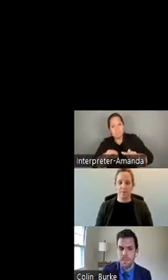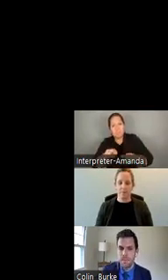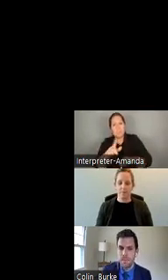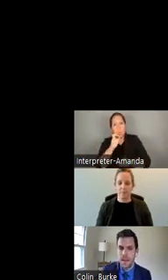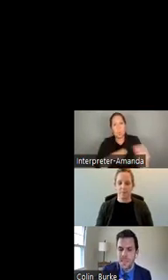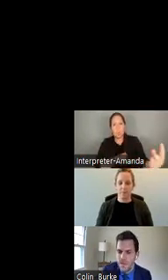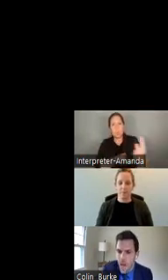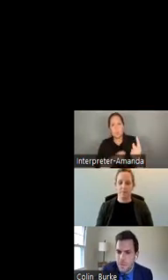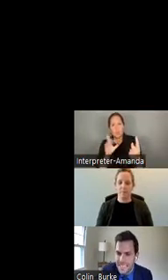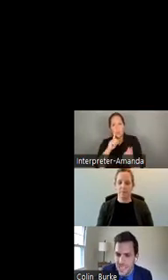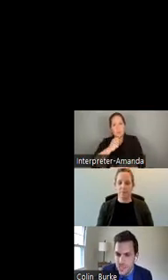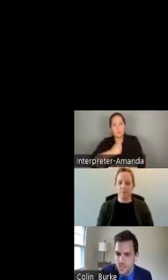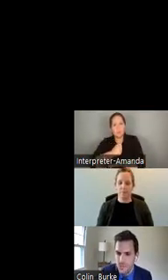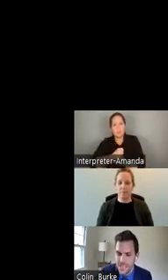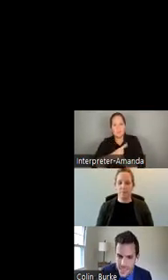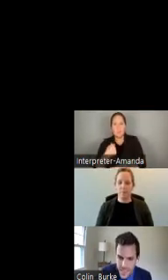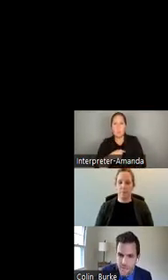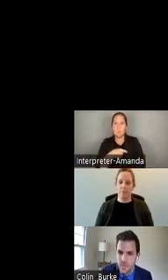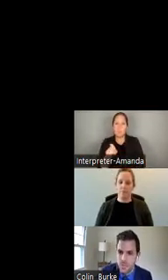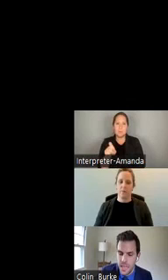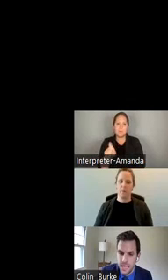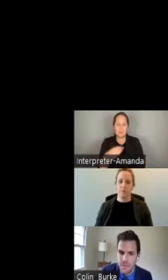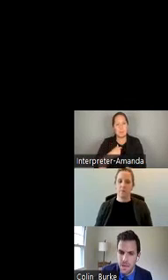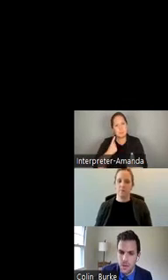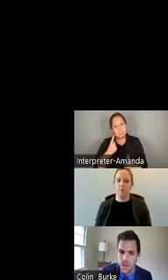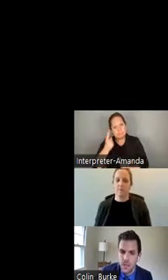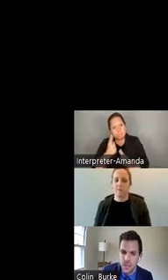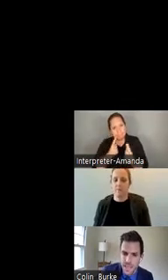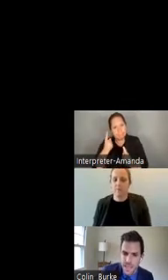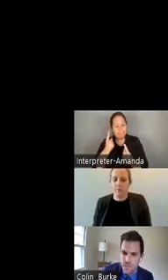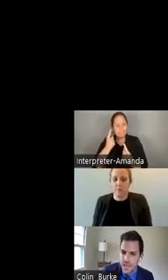um I think we have an obligation to be as thoughtful as we can about psychiatric